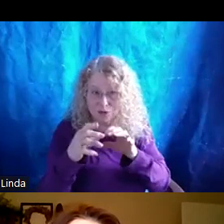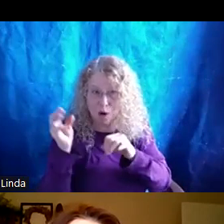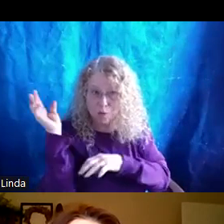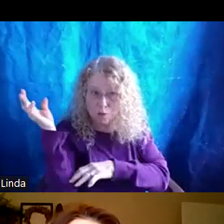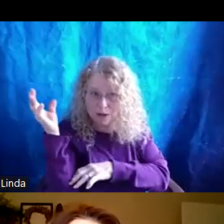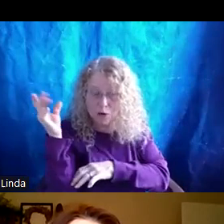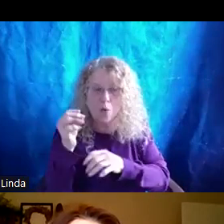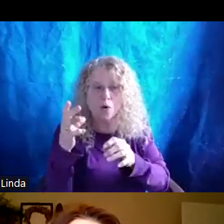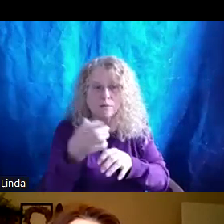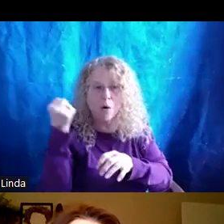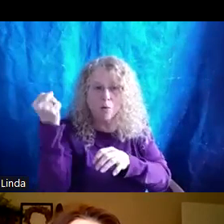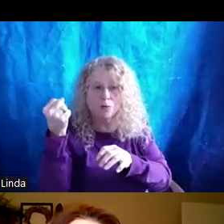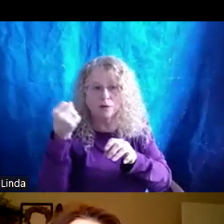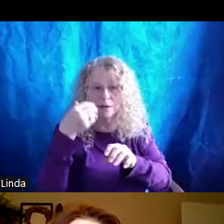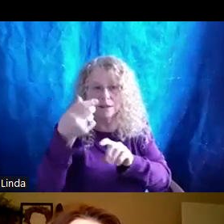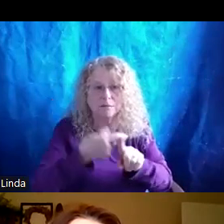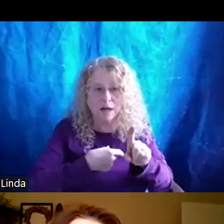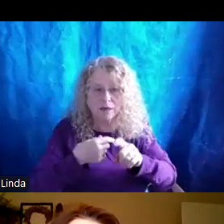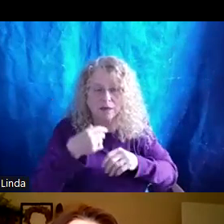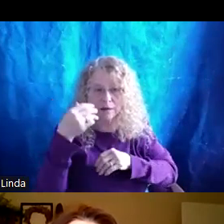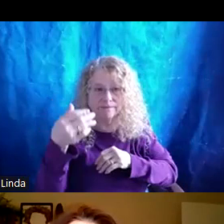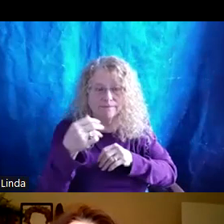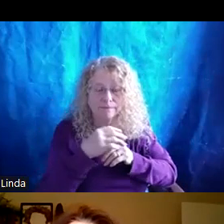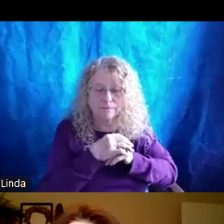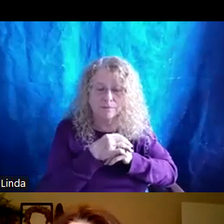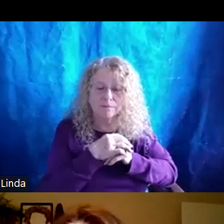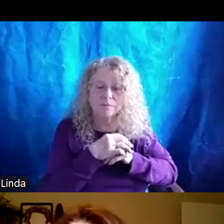YOU LIKE TO POSTPONE THAT UNTIL NEXT MONTH?